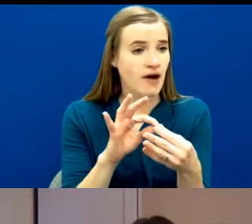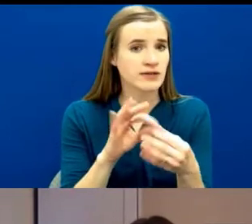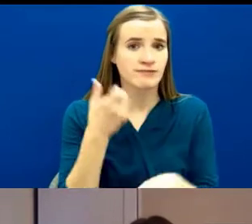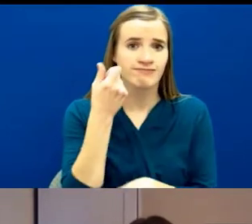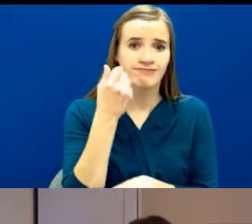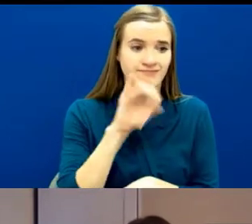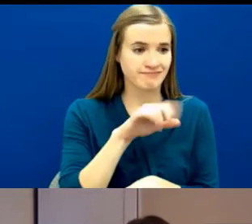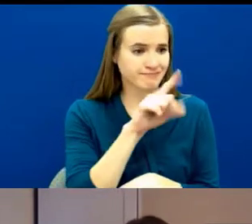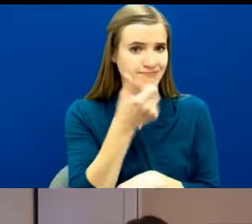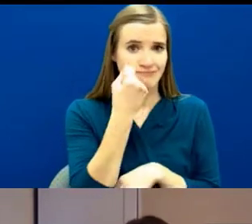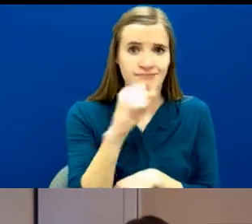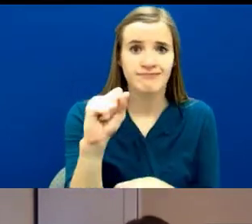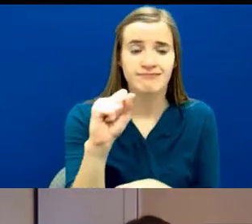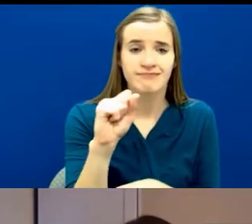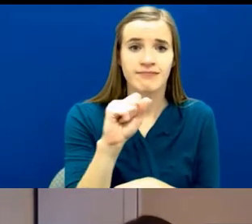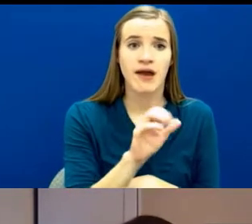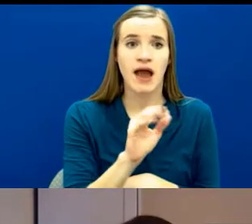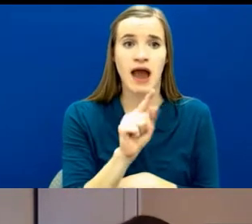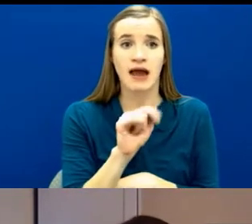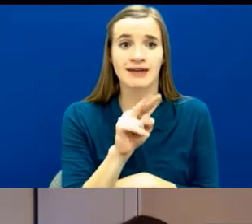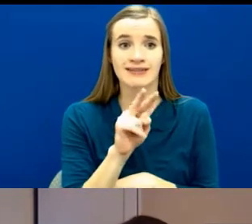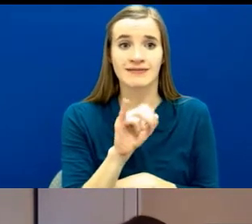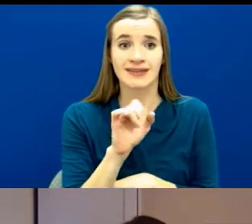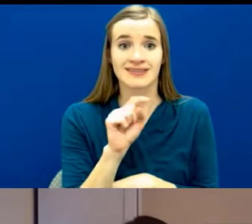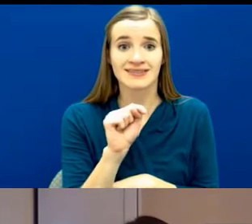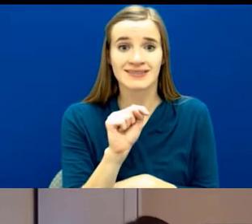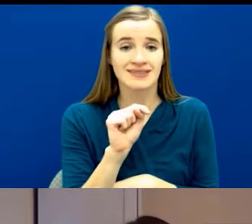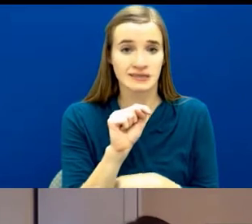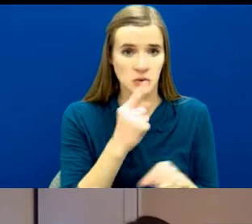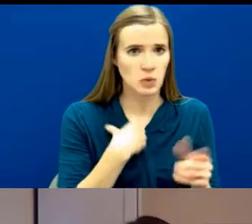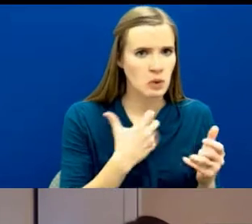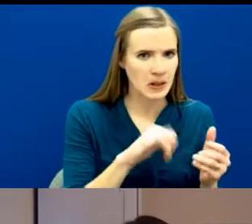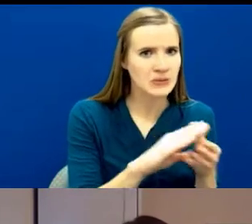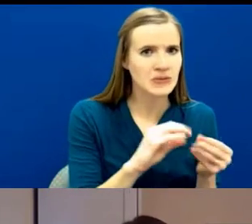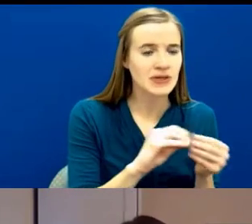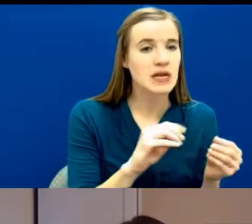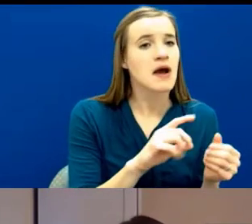stories where the characters are disabled. And it's not an issue in the